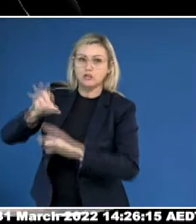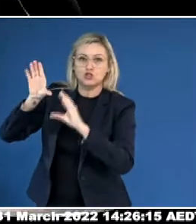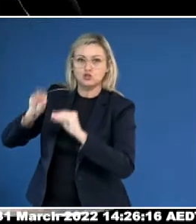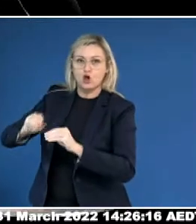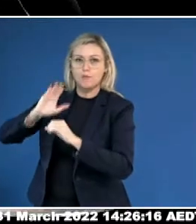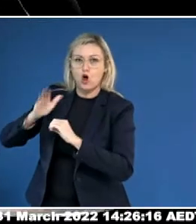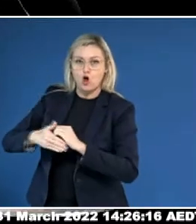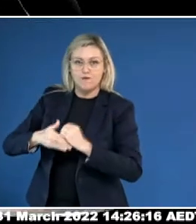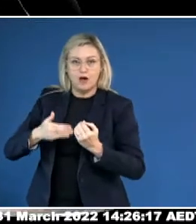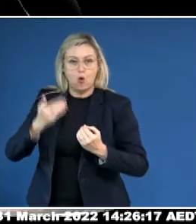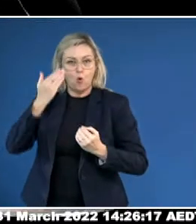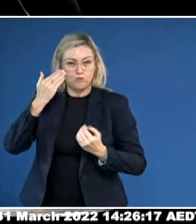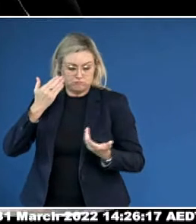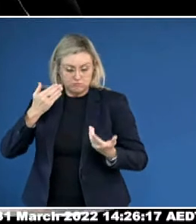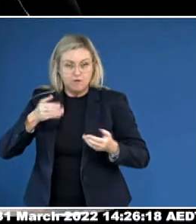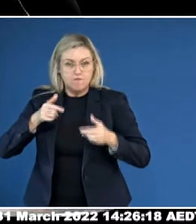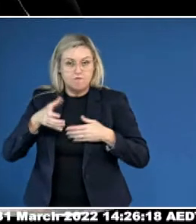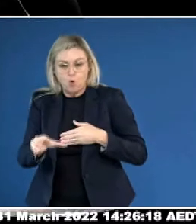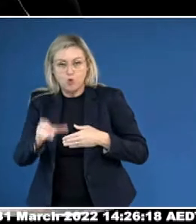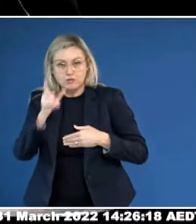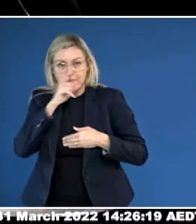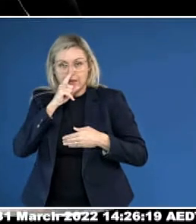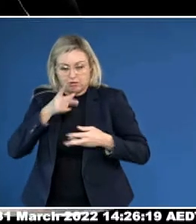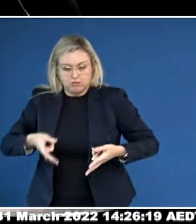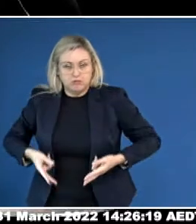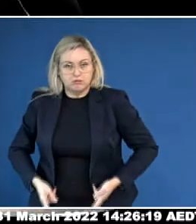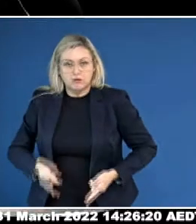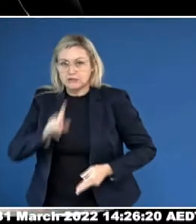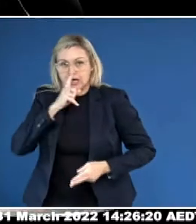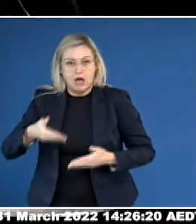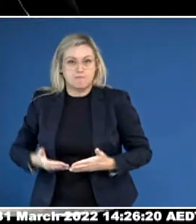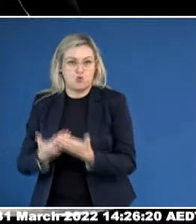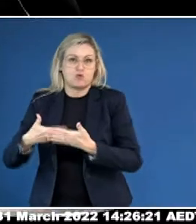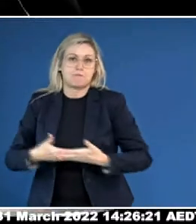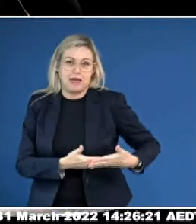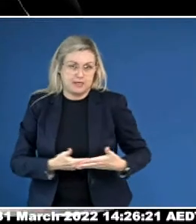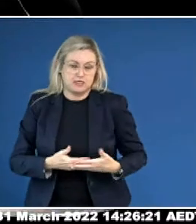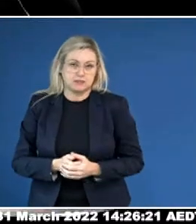I could, you know, go on about that but I won't. And so it's not just the CRPD.